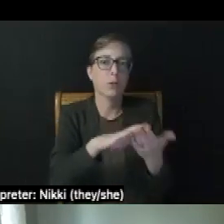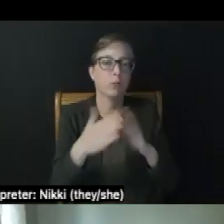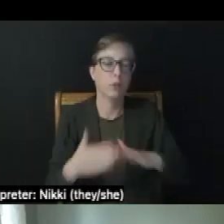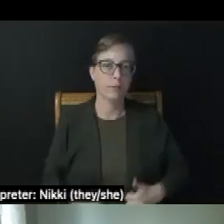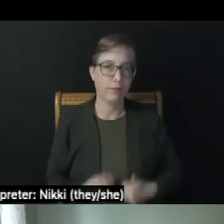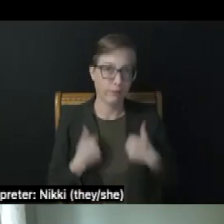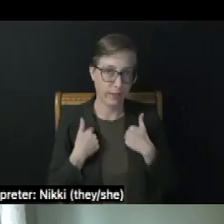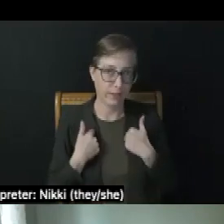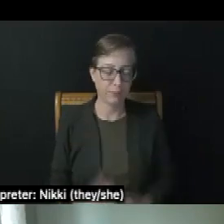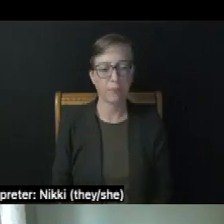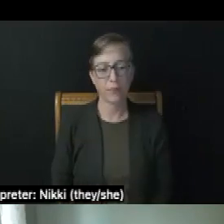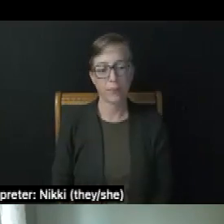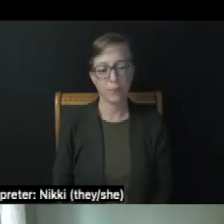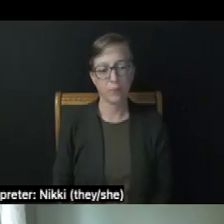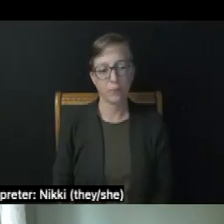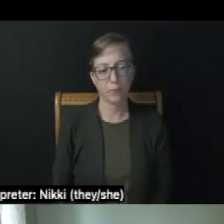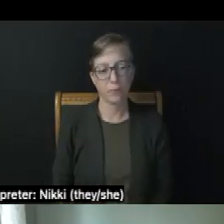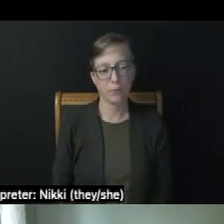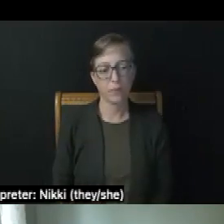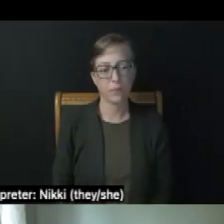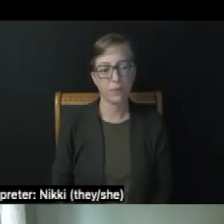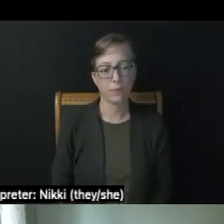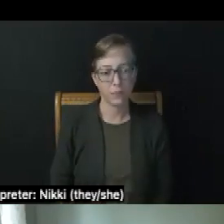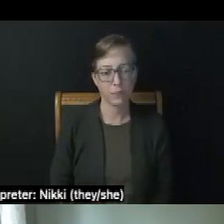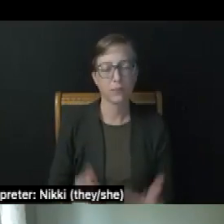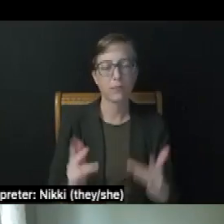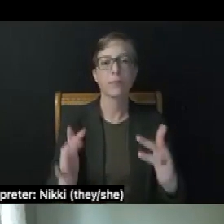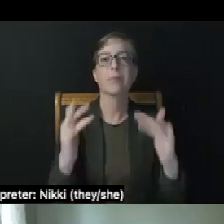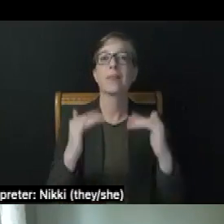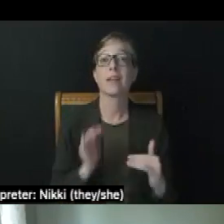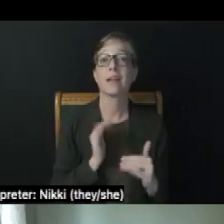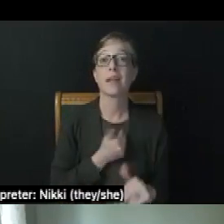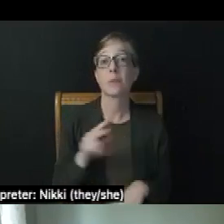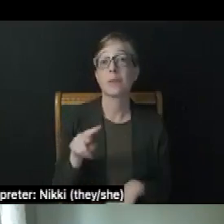our second study that I wanted to highlight here.